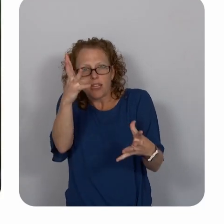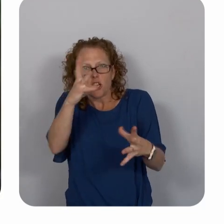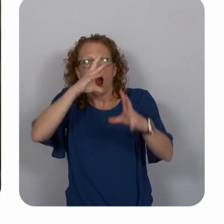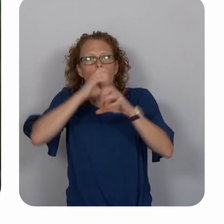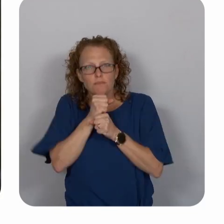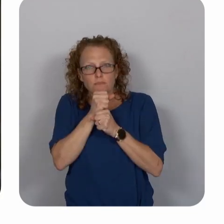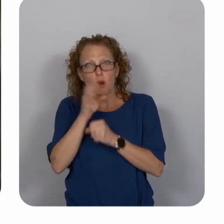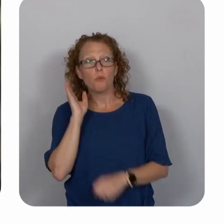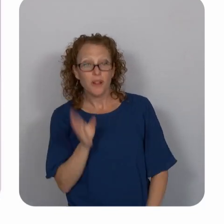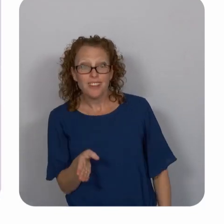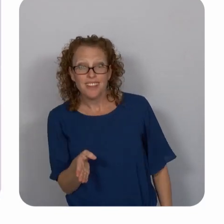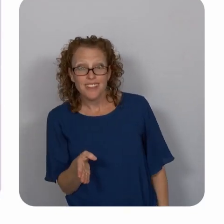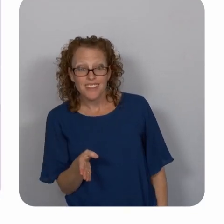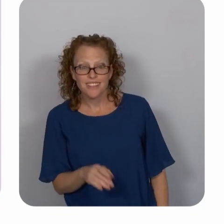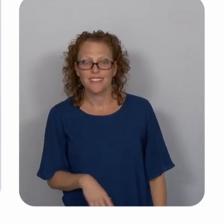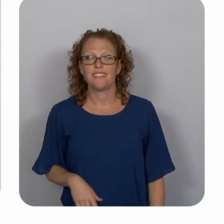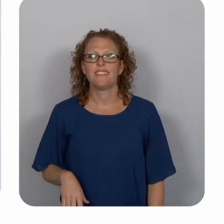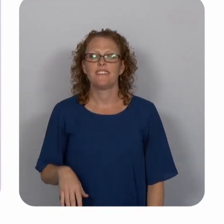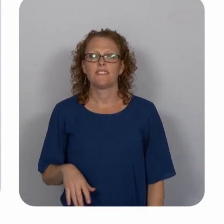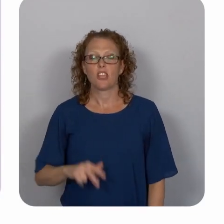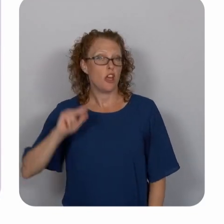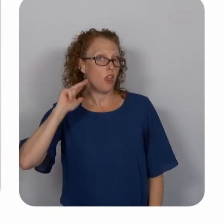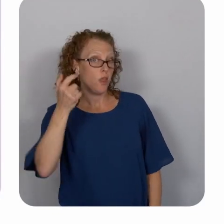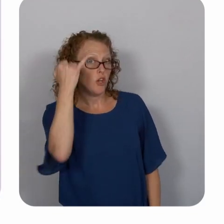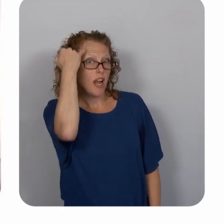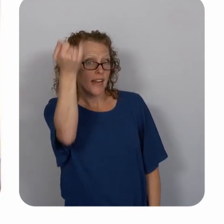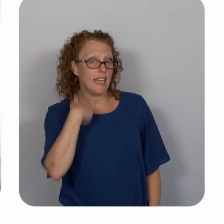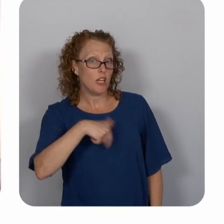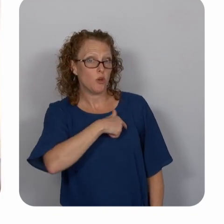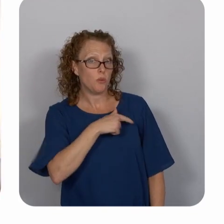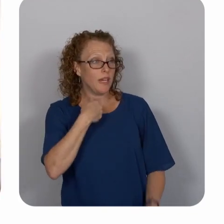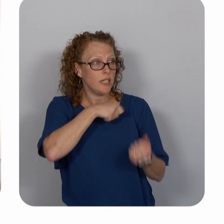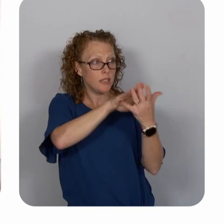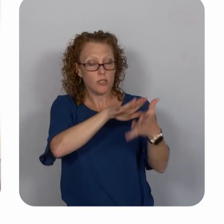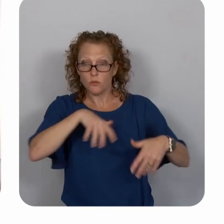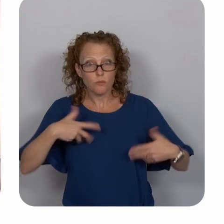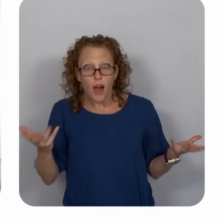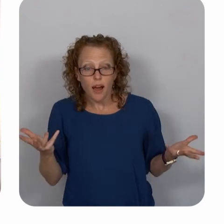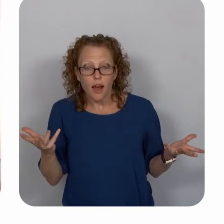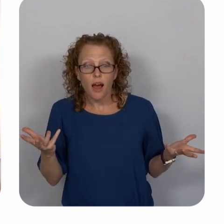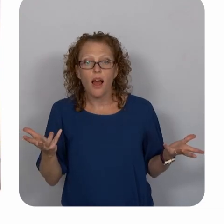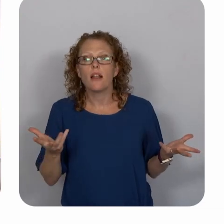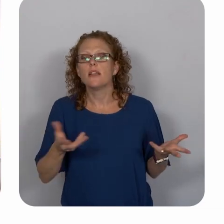Now let's move on to our third idea for questions that are related to recent events.